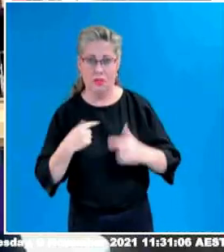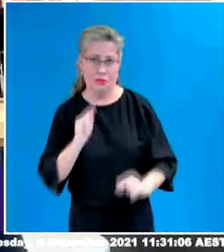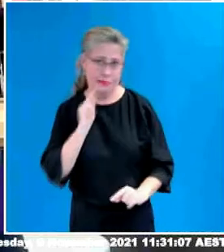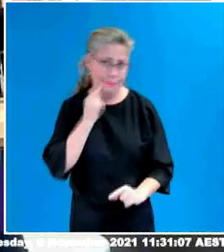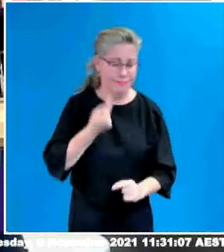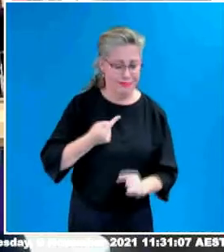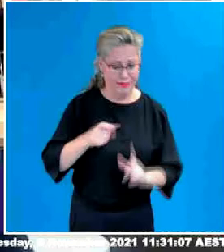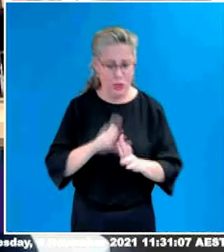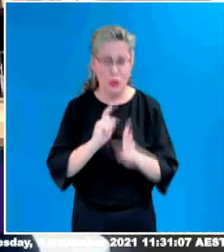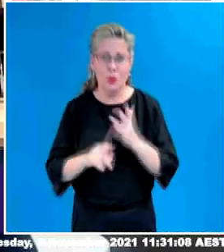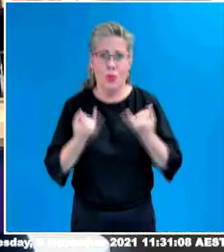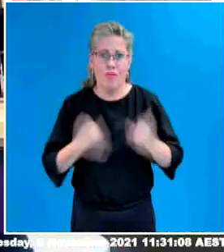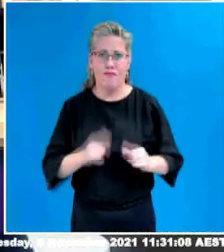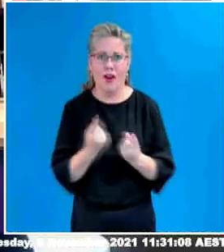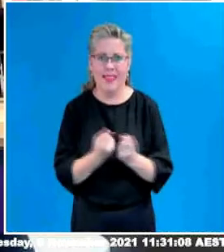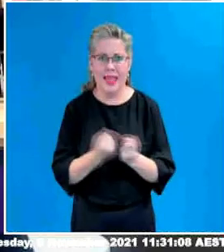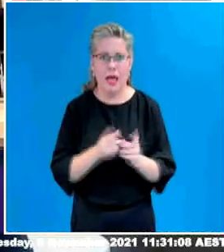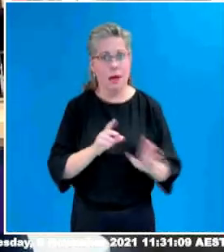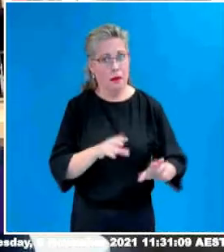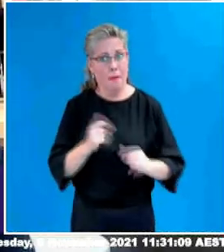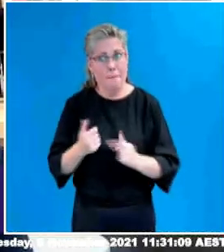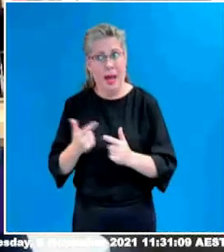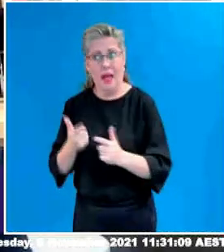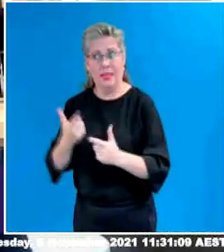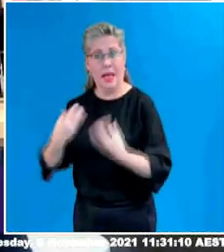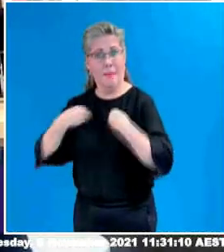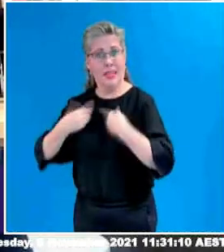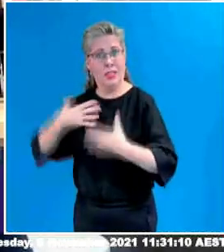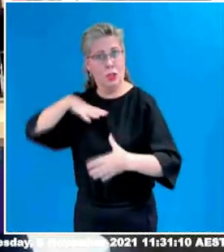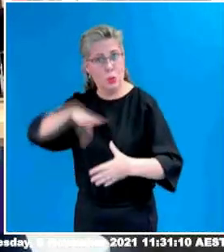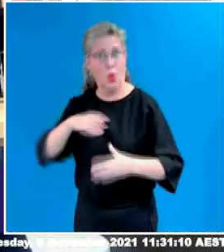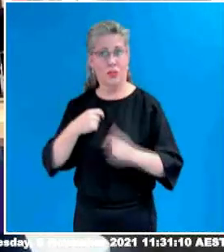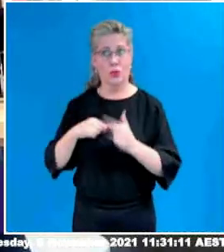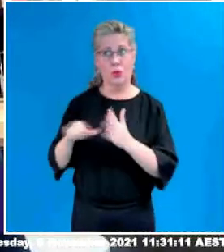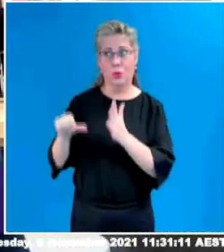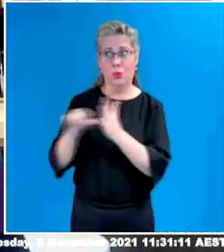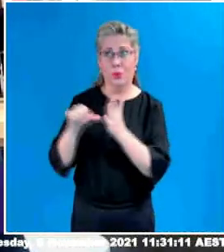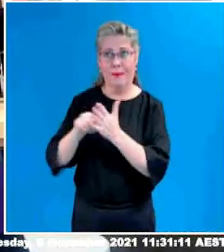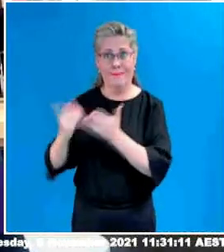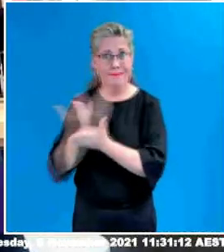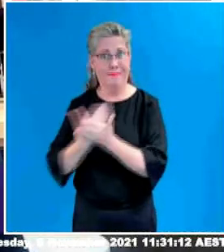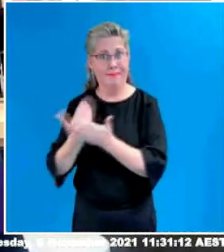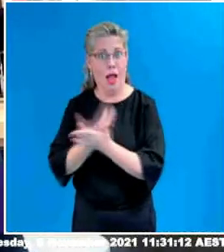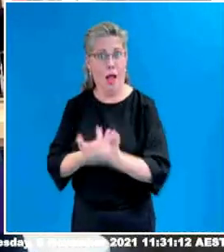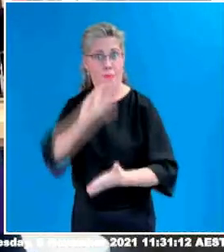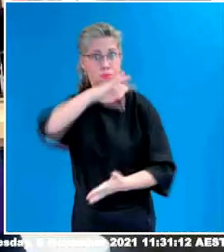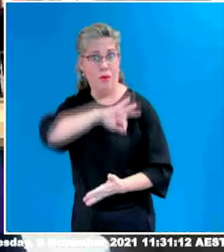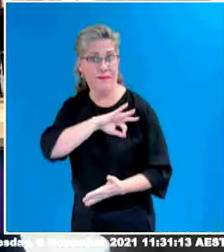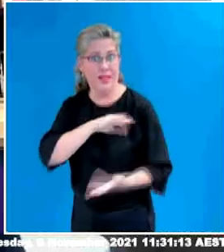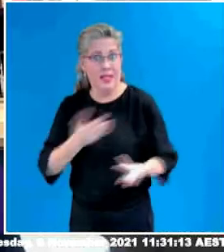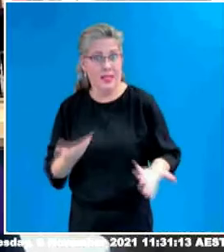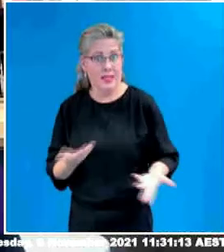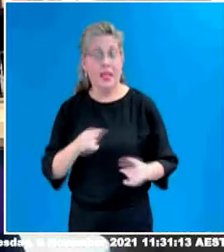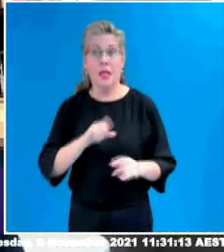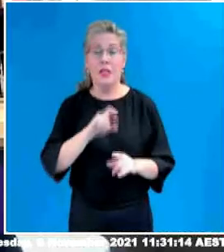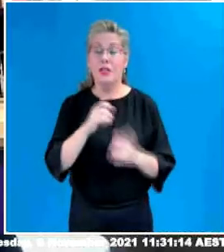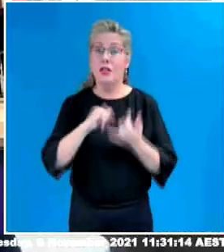But what you want to do is basically figure out a way to incentivise businesses to get involved and remediate this process.